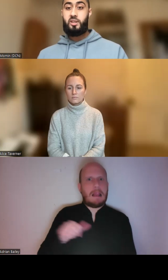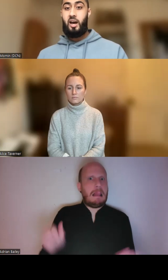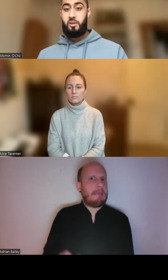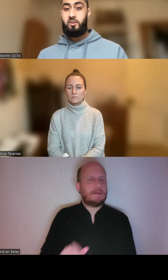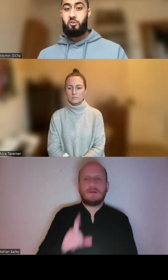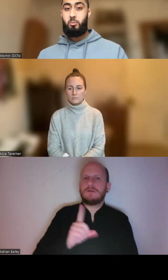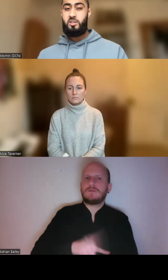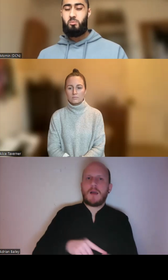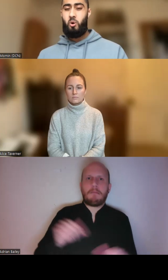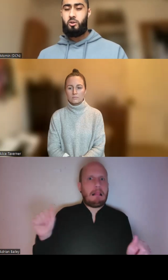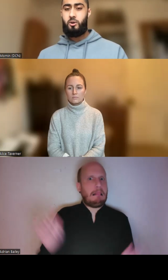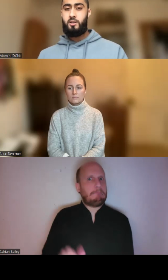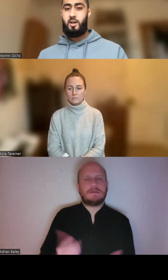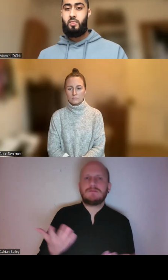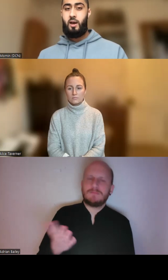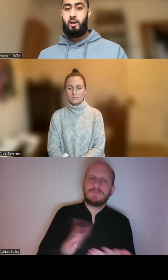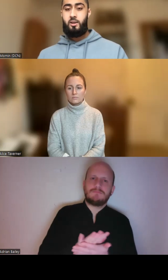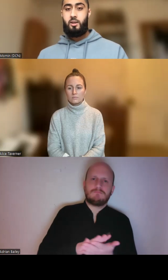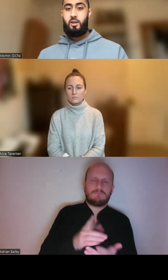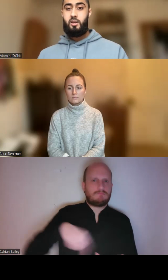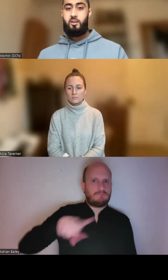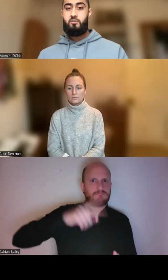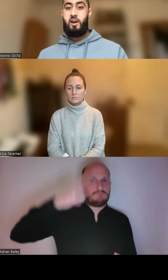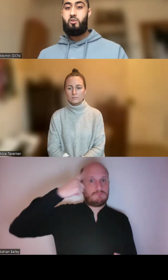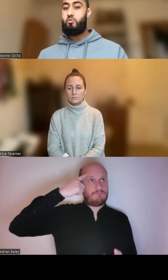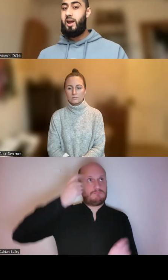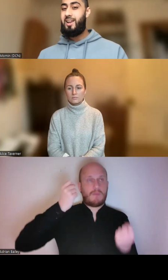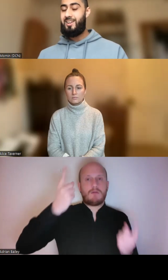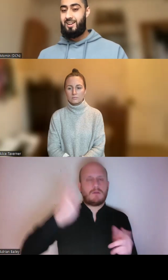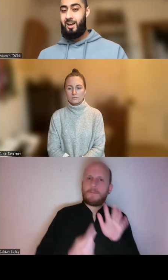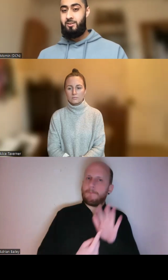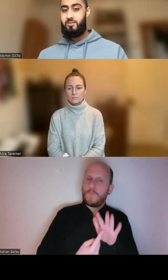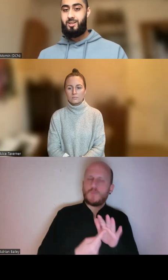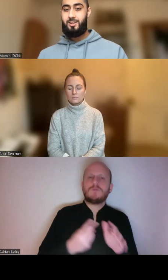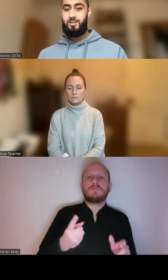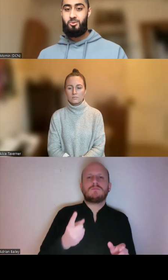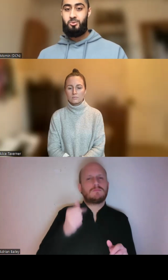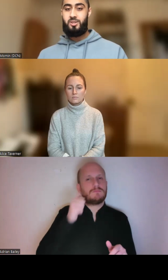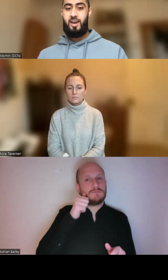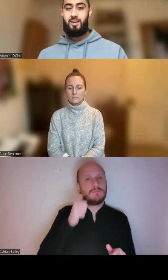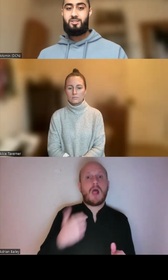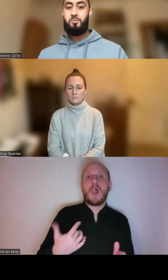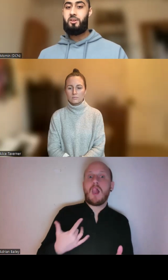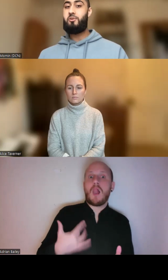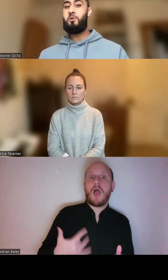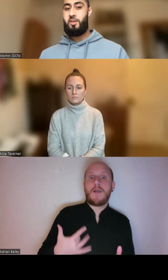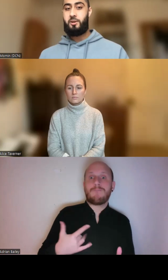It can be difficult, but it's important to understand that very rarely in life, you get something from nothing.